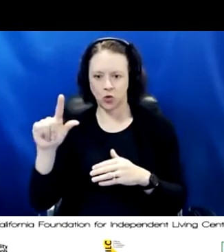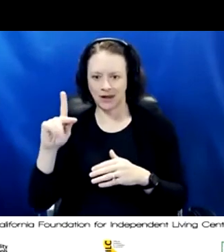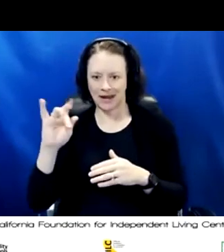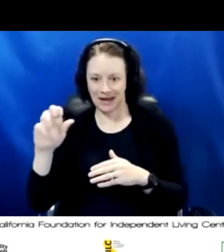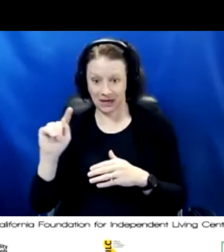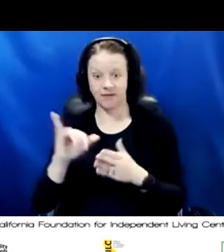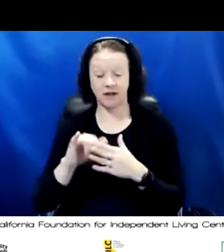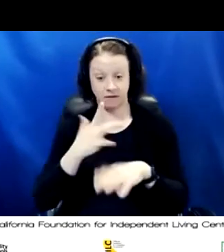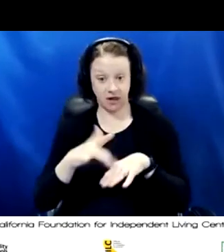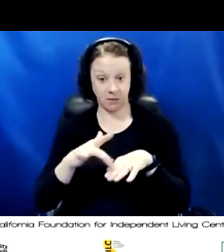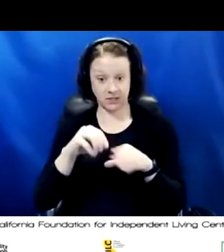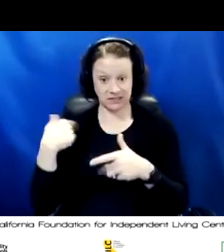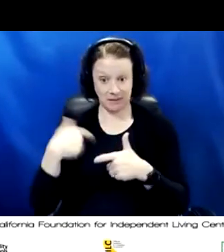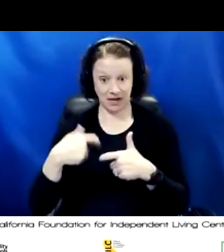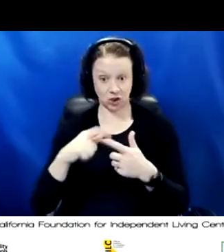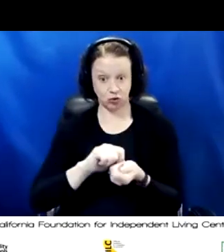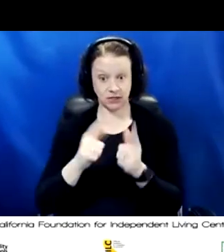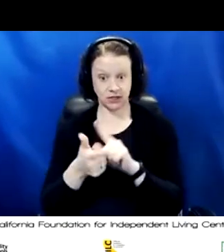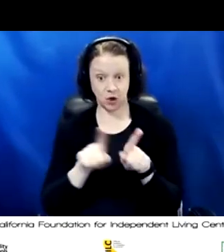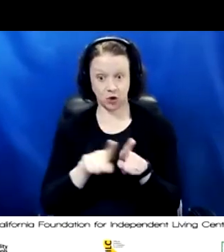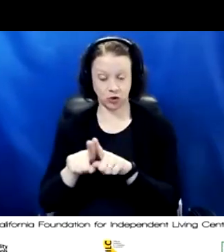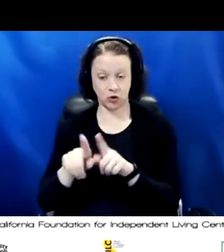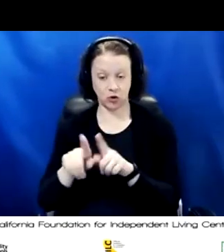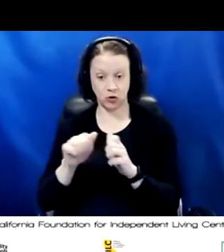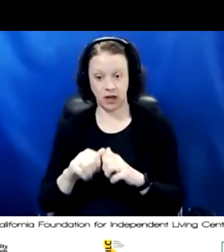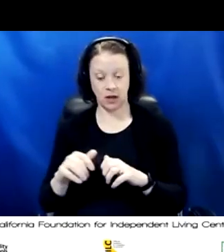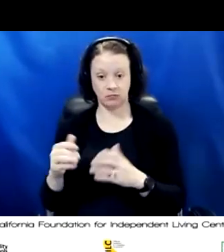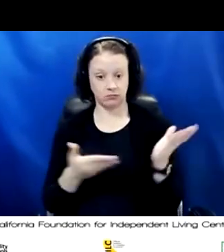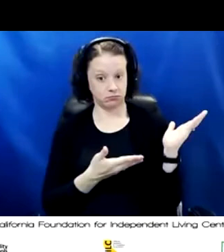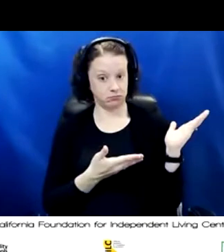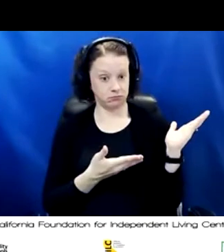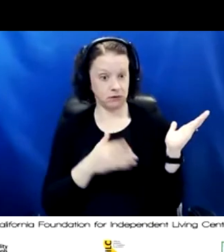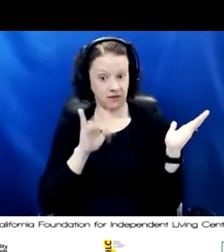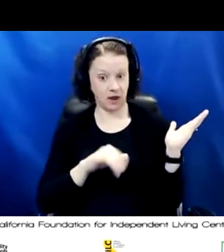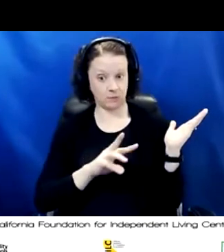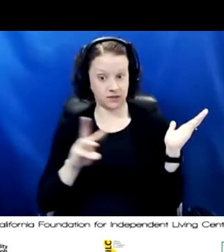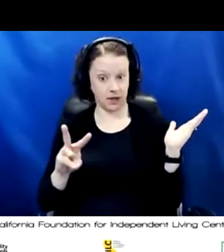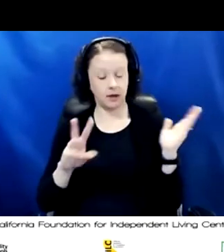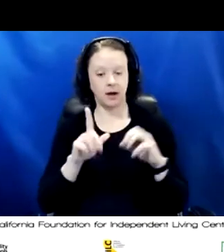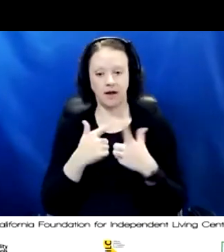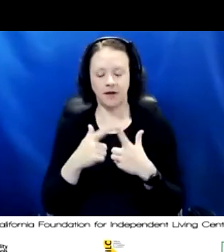So you can go to this website here and keep track of the toolkit as we update it.